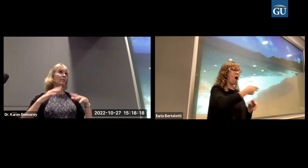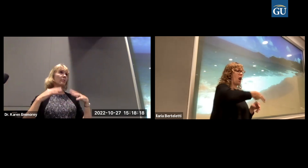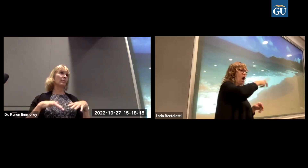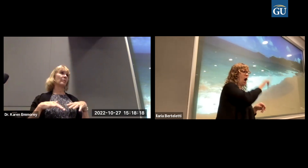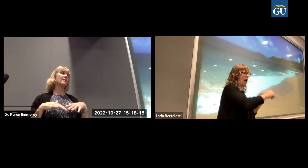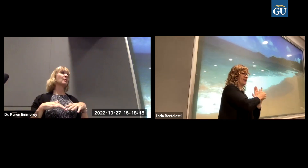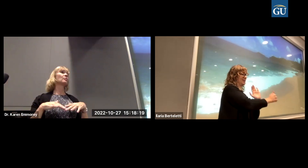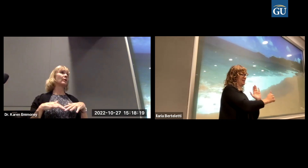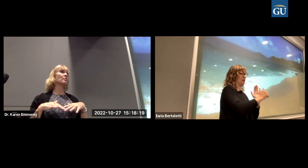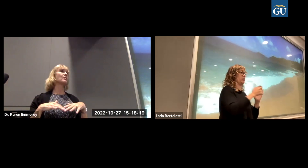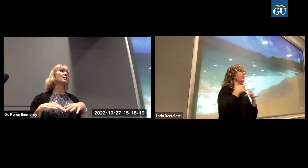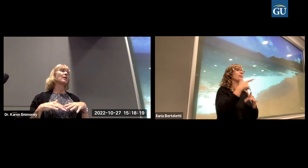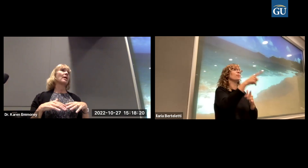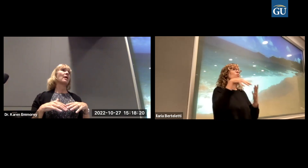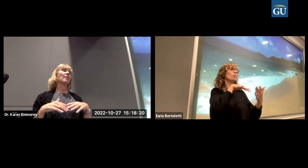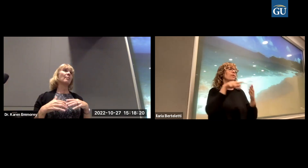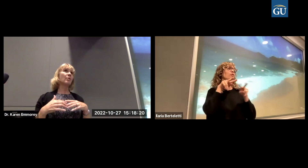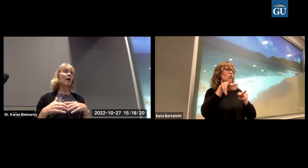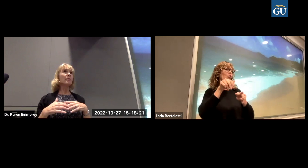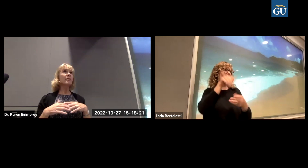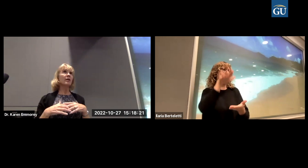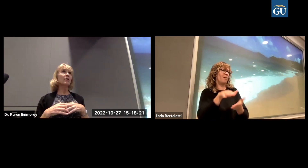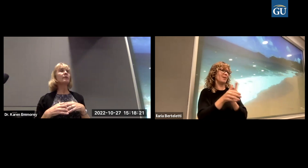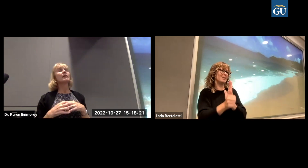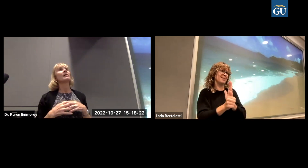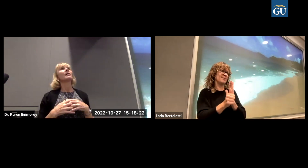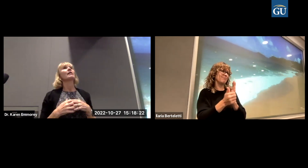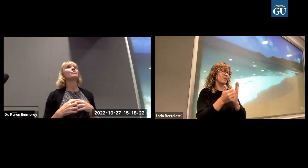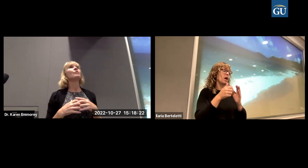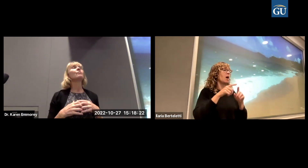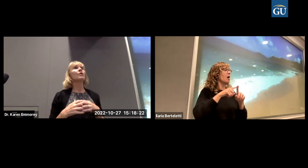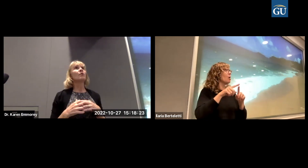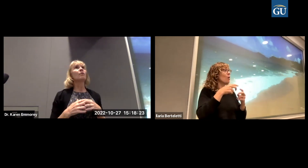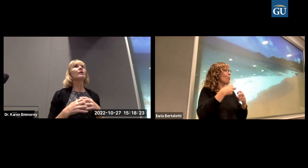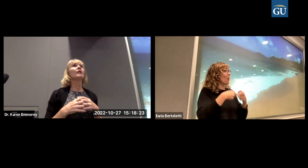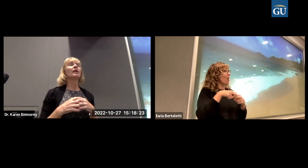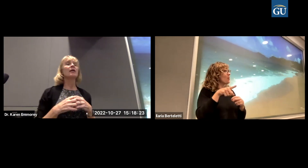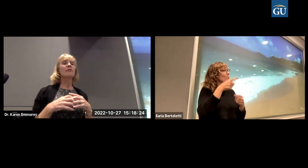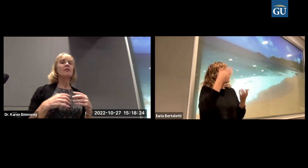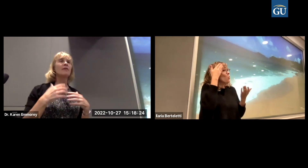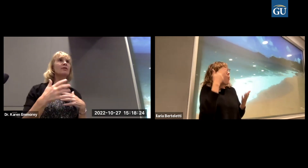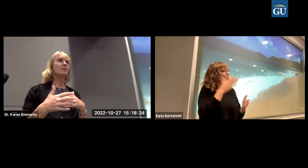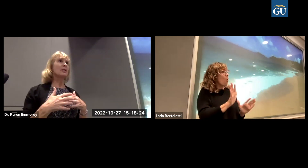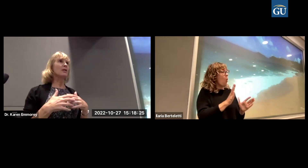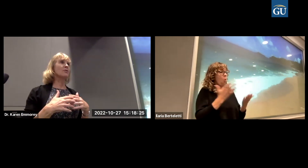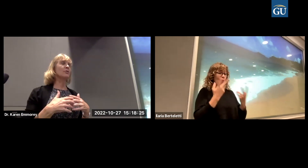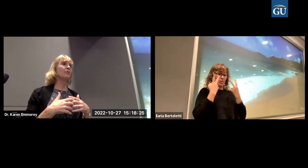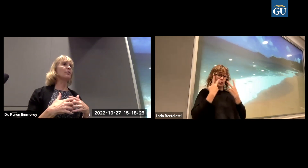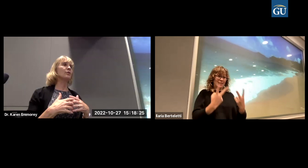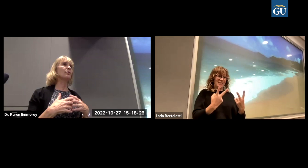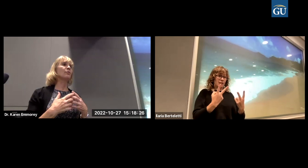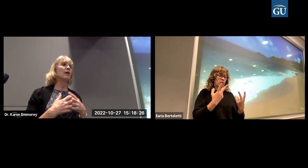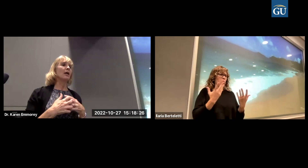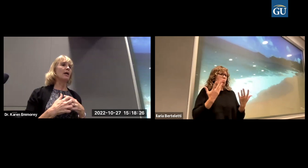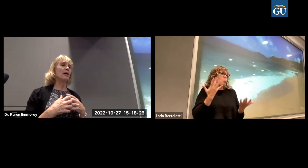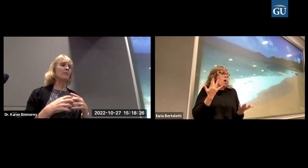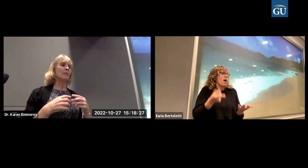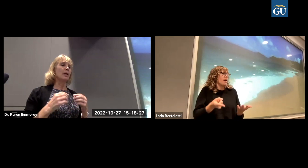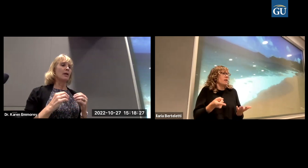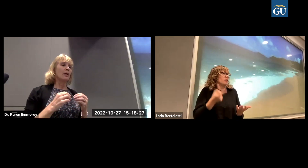reading skill, or due to how they learn to read or being deaf or knowing a sign language. So we try to control for those factors, and just let reading skill